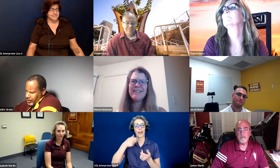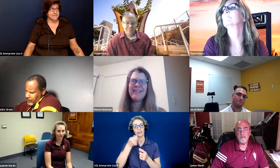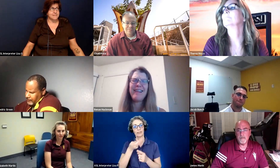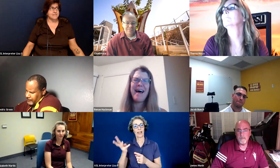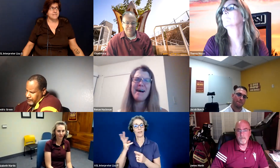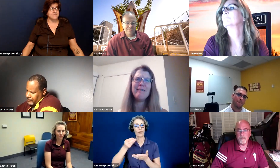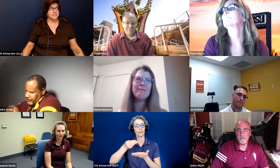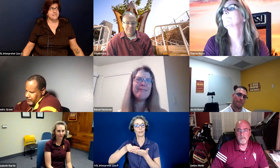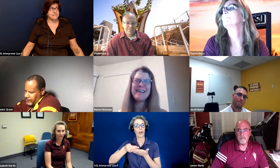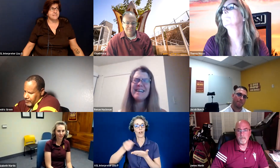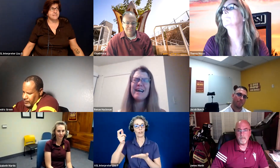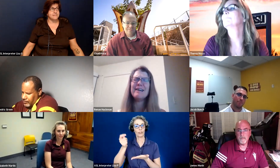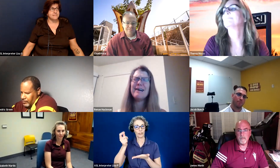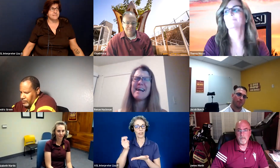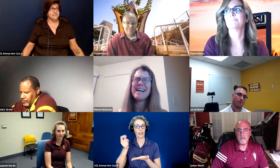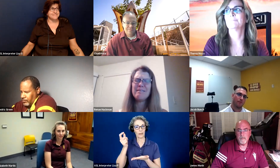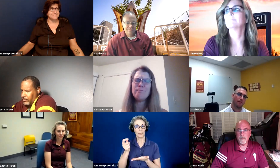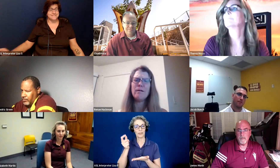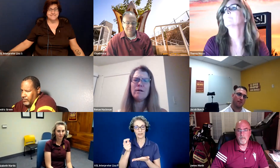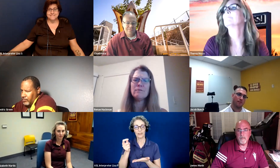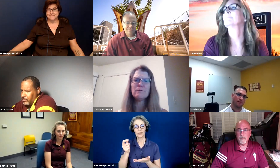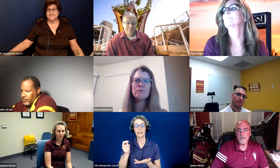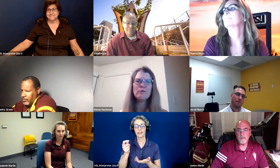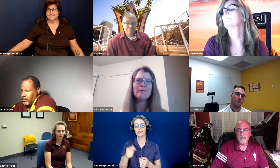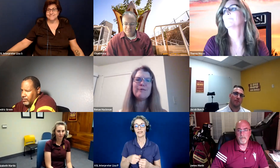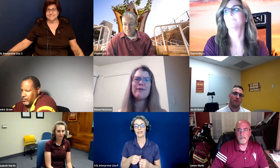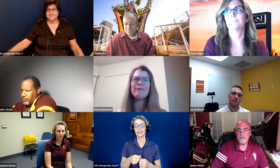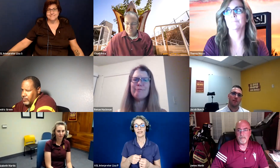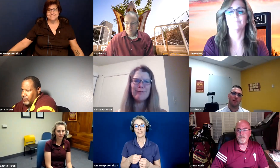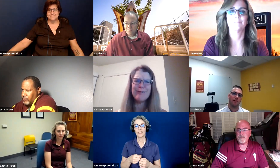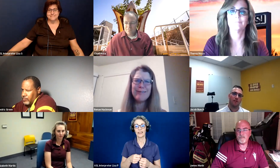that we are able to award each year to students